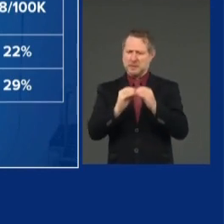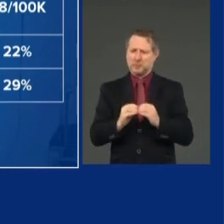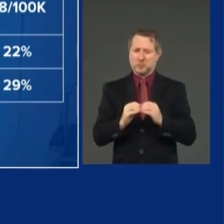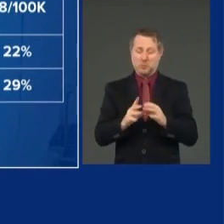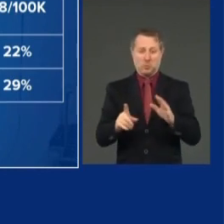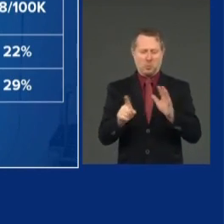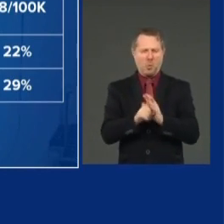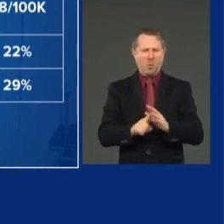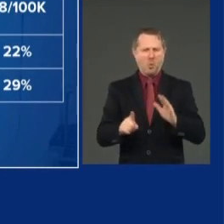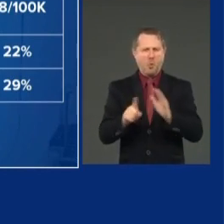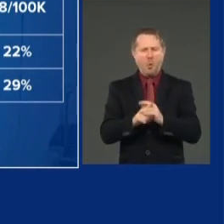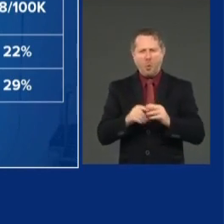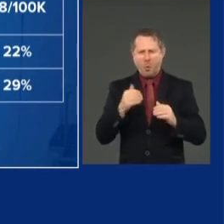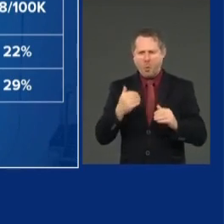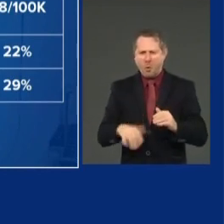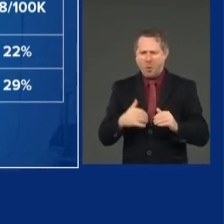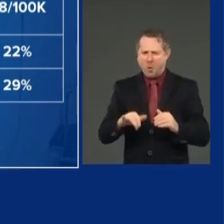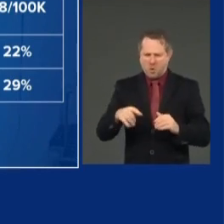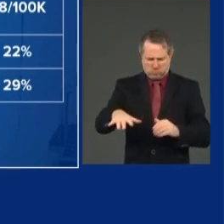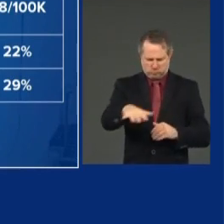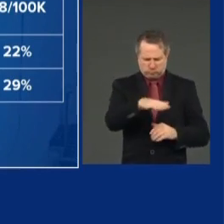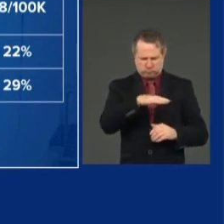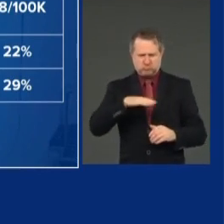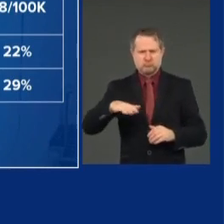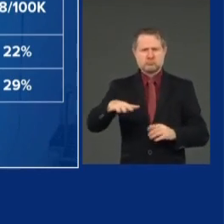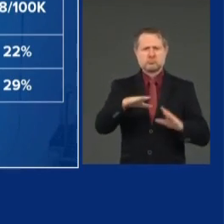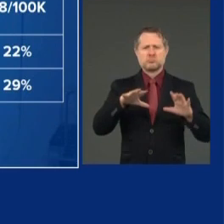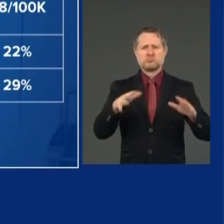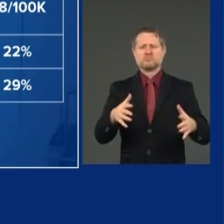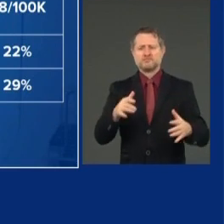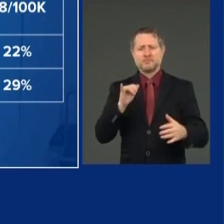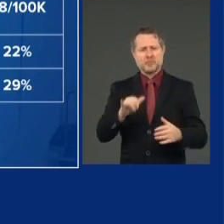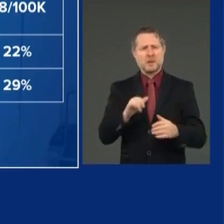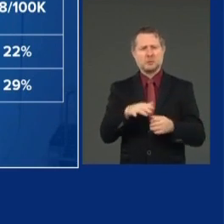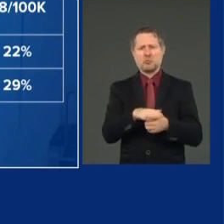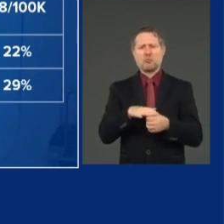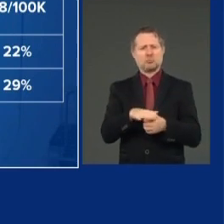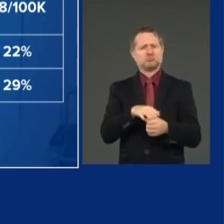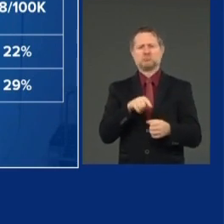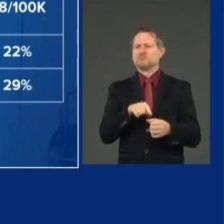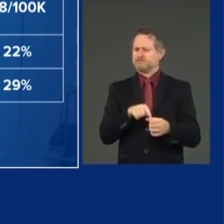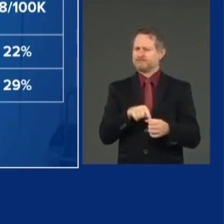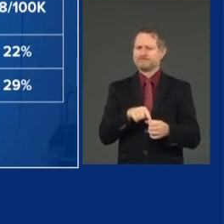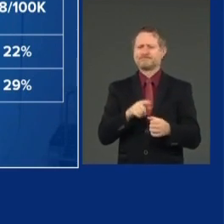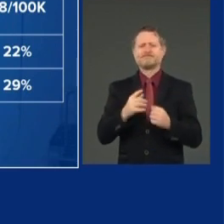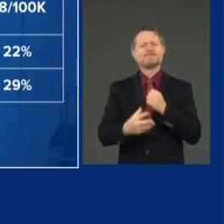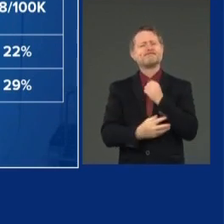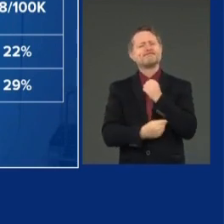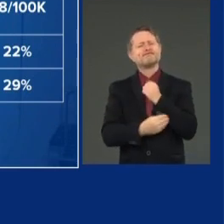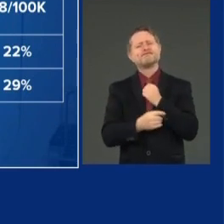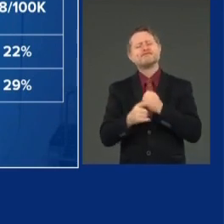POPULATION.